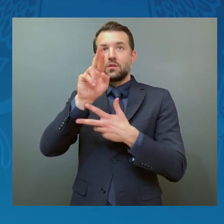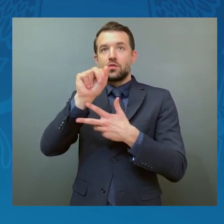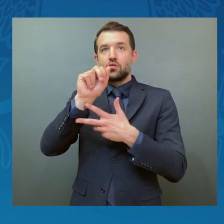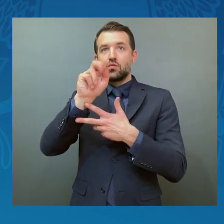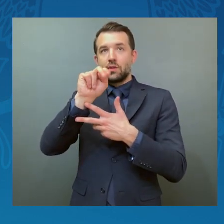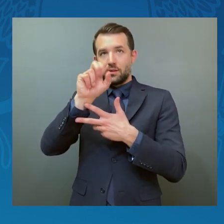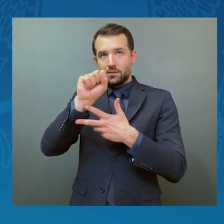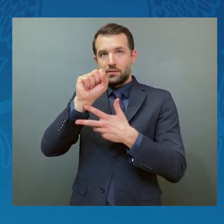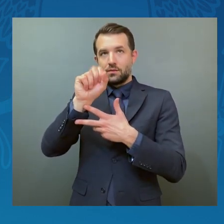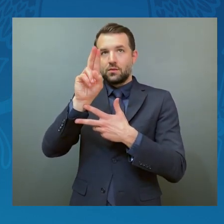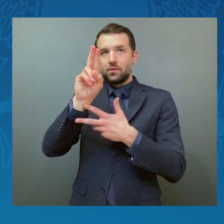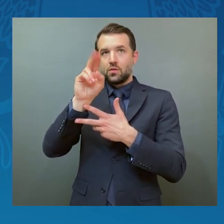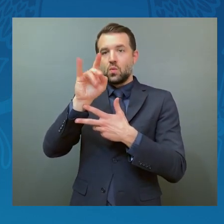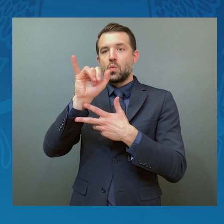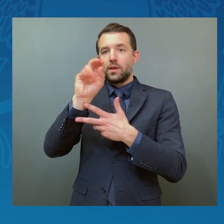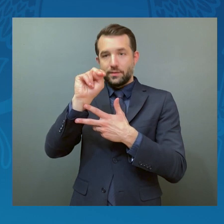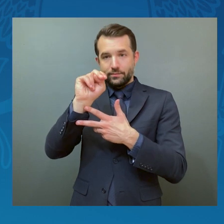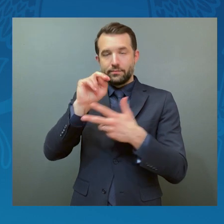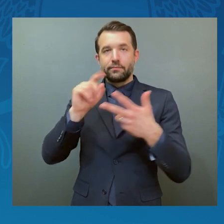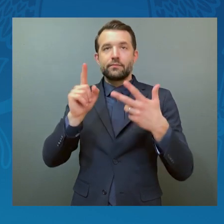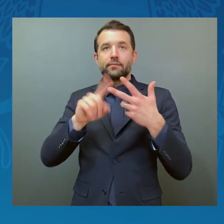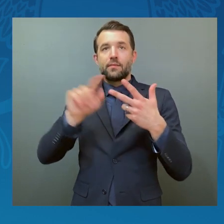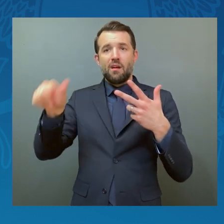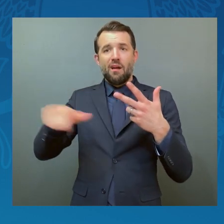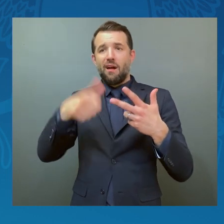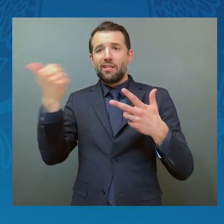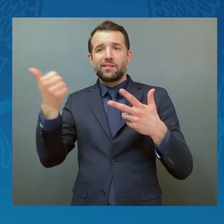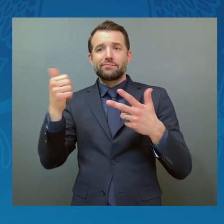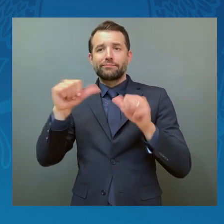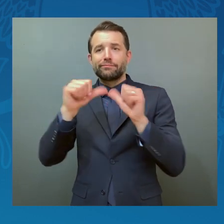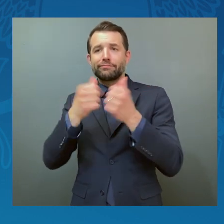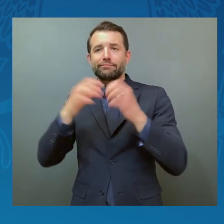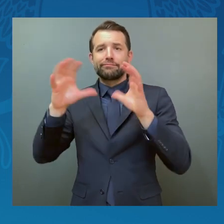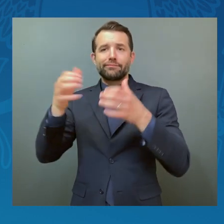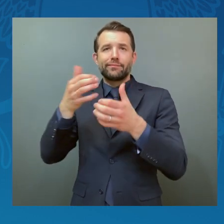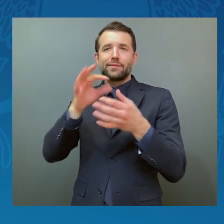So we need to all work together across the government to make sure that medical debt